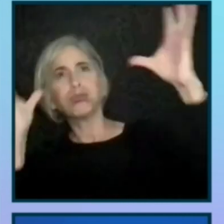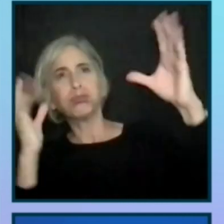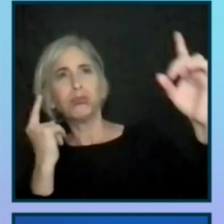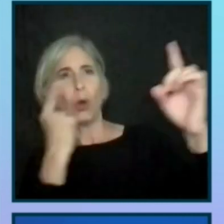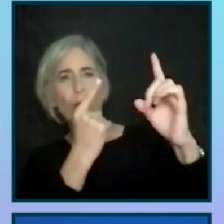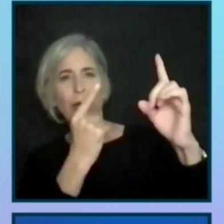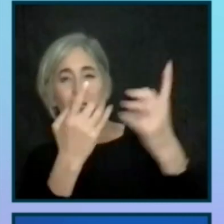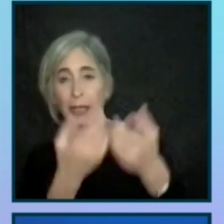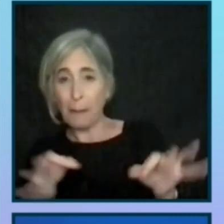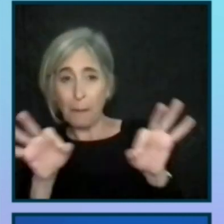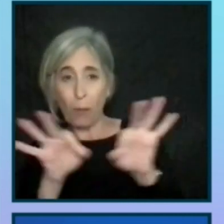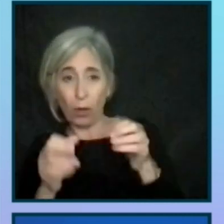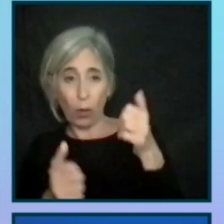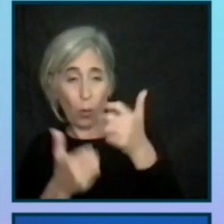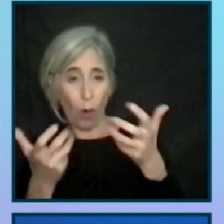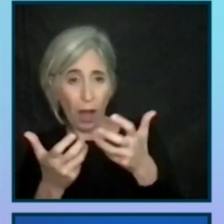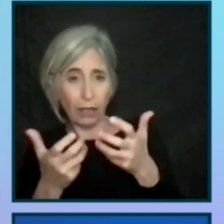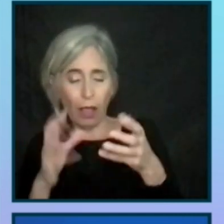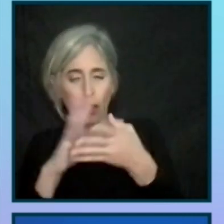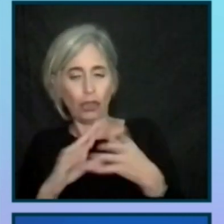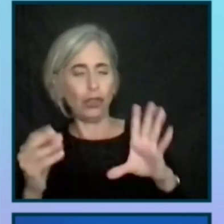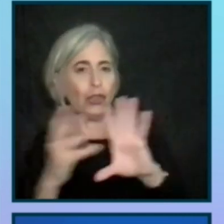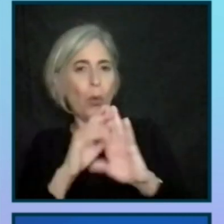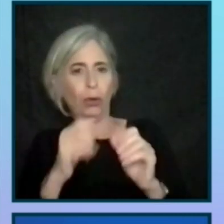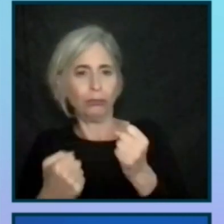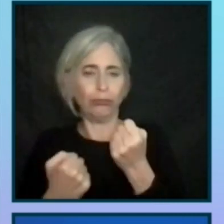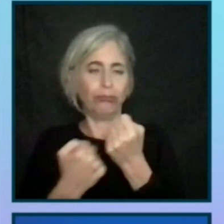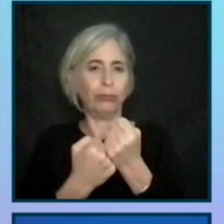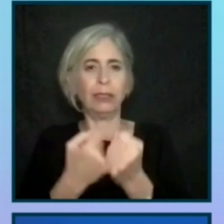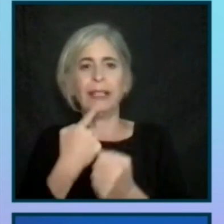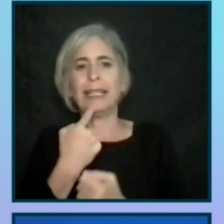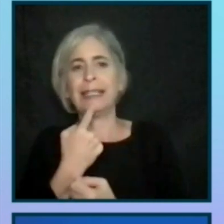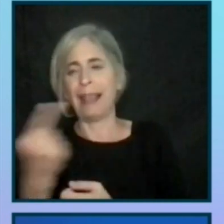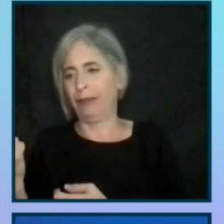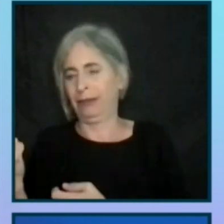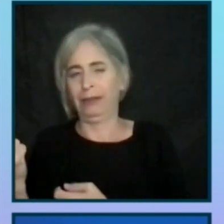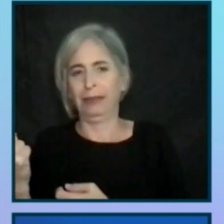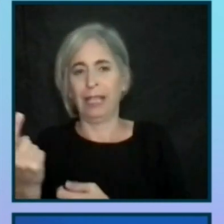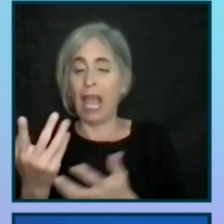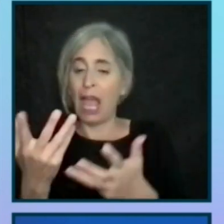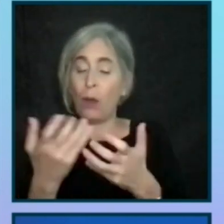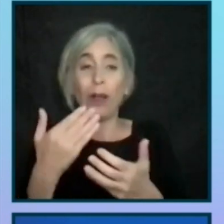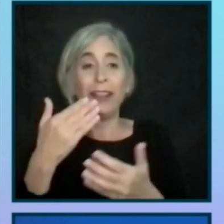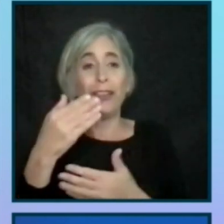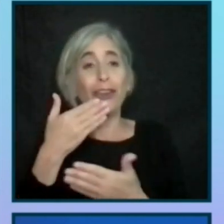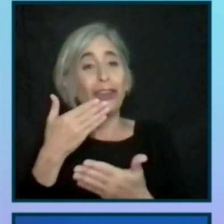in the big picture is the story that this tells. I really want the good news to make you happy